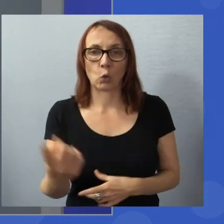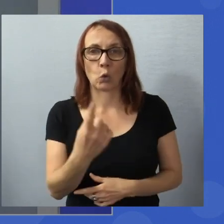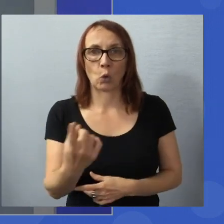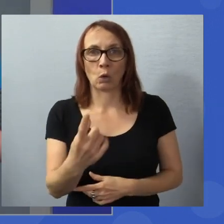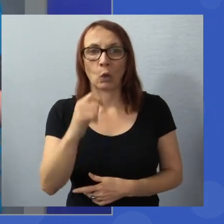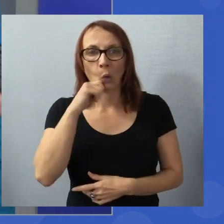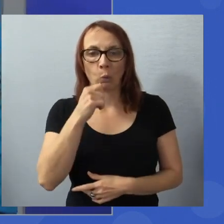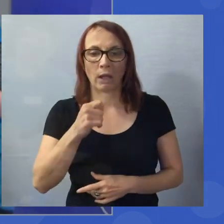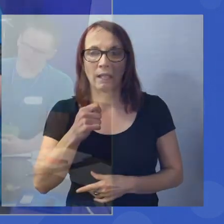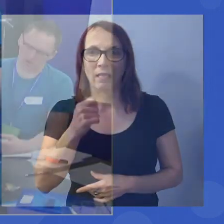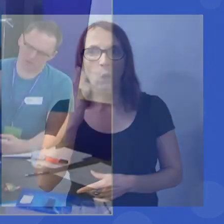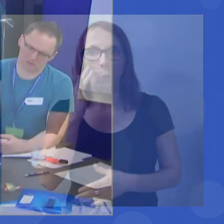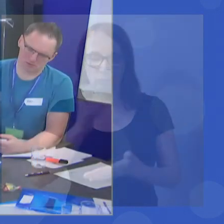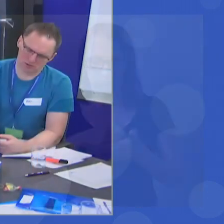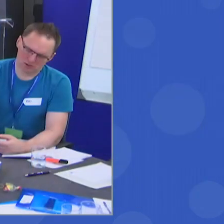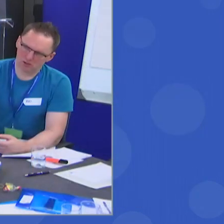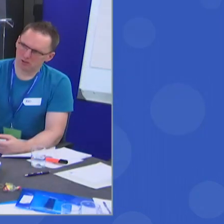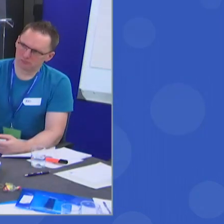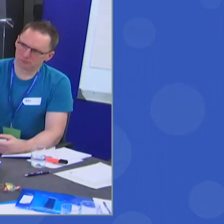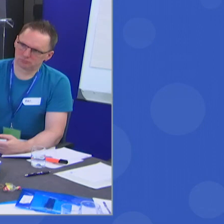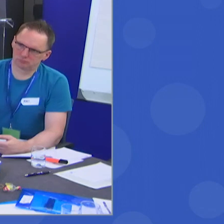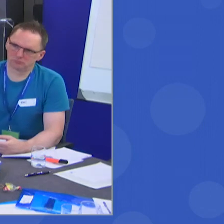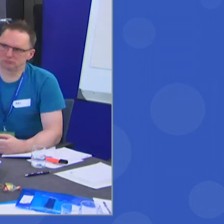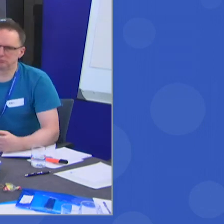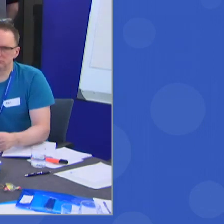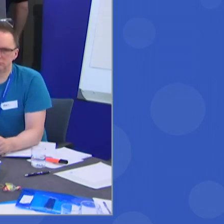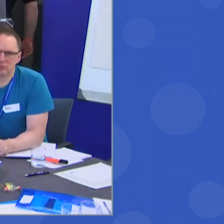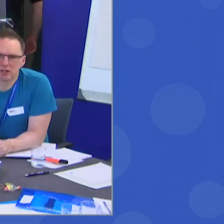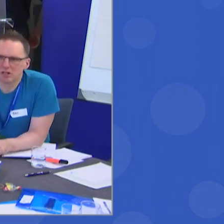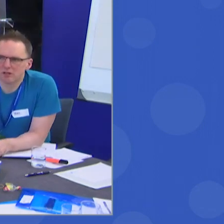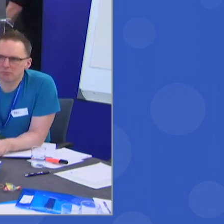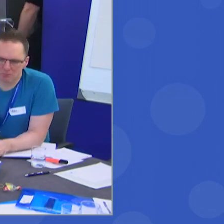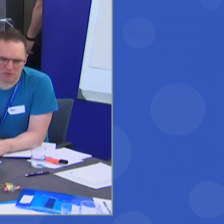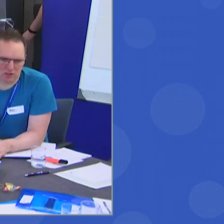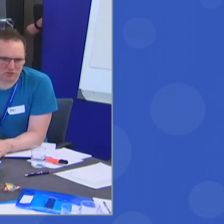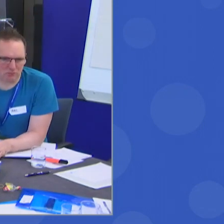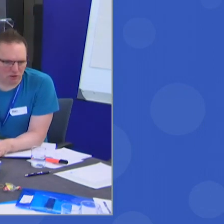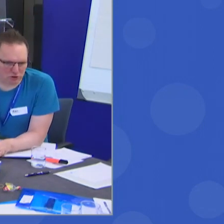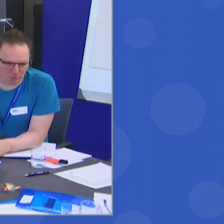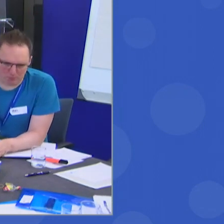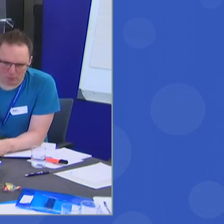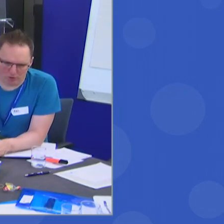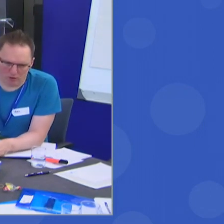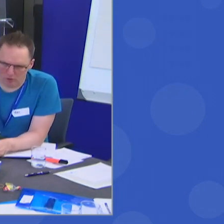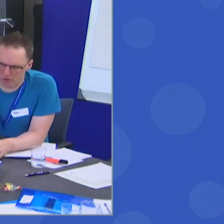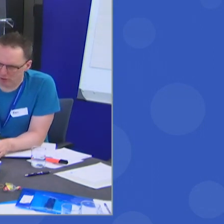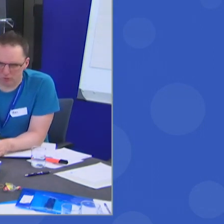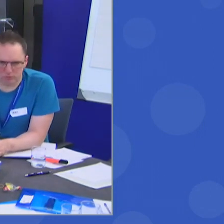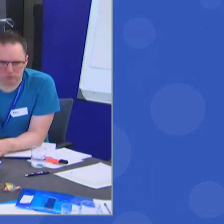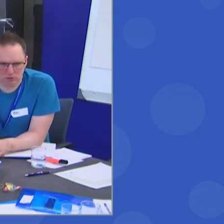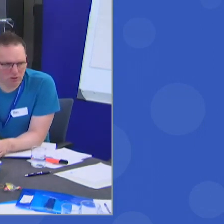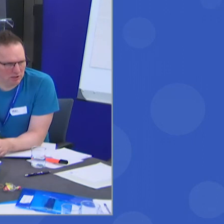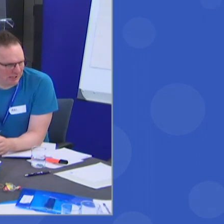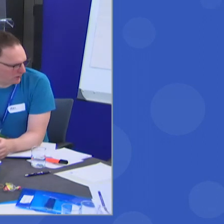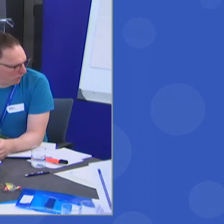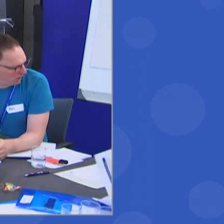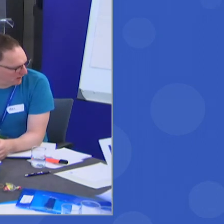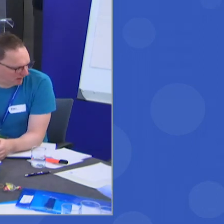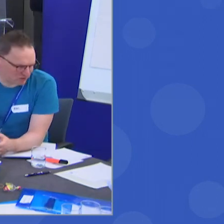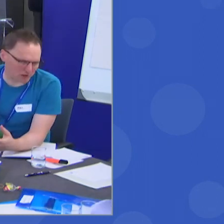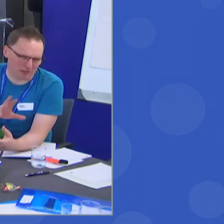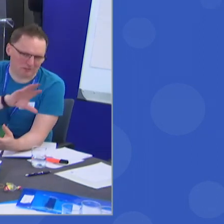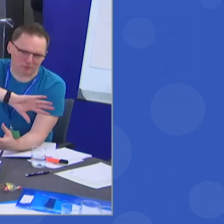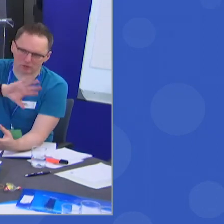our research Thank You M thank you very much everybody